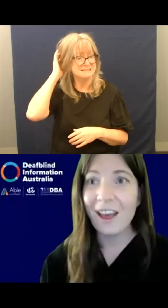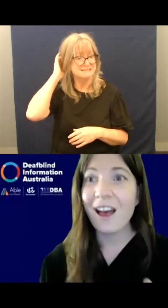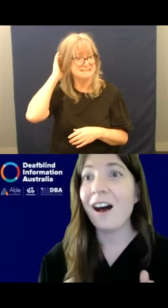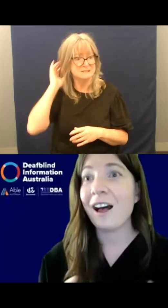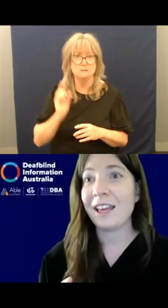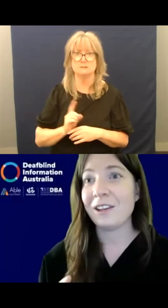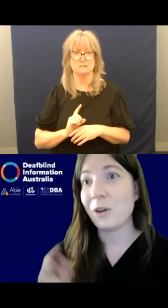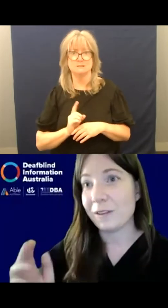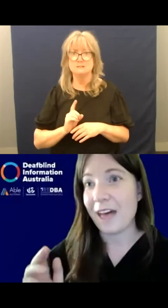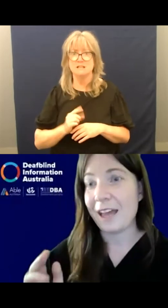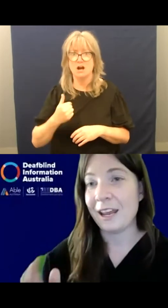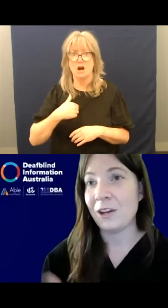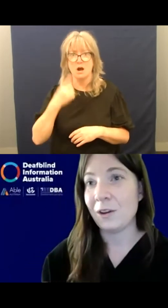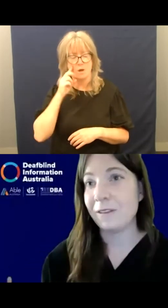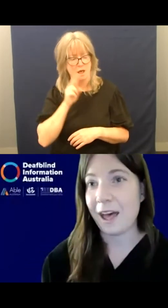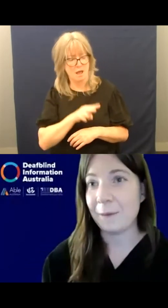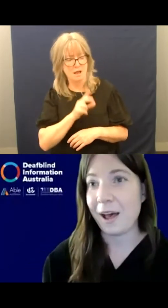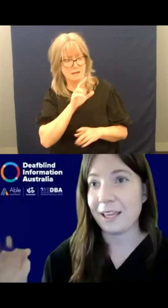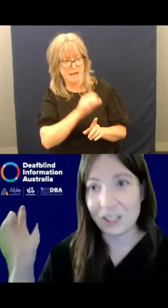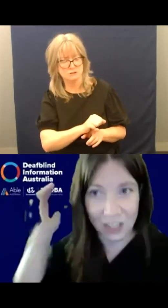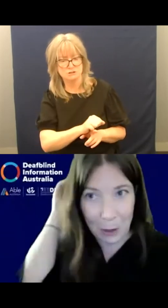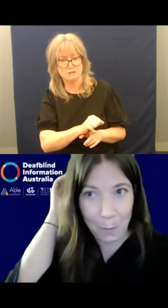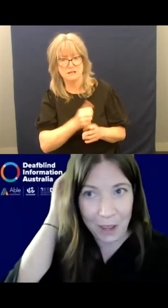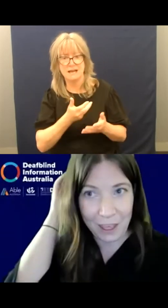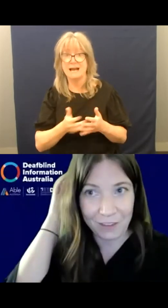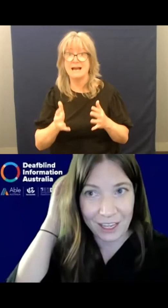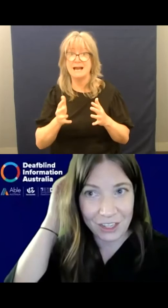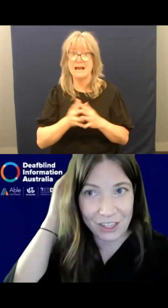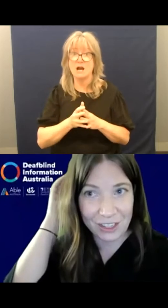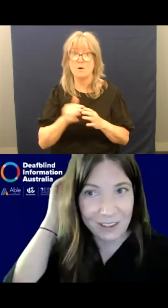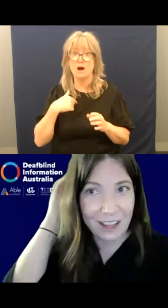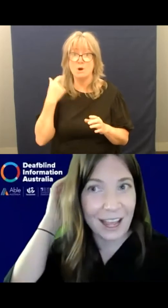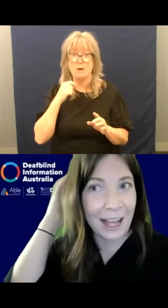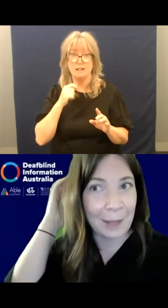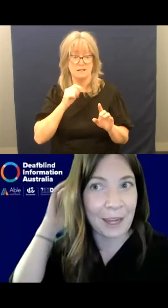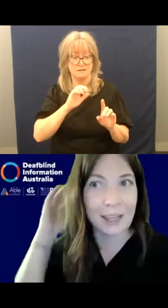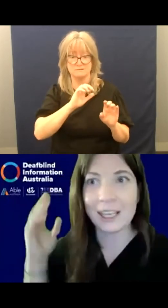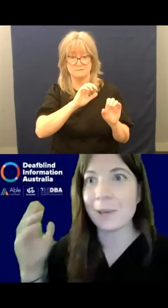I notice that, and I notice that by itching where they've where they've itched and thinking about